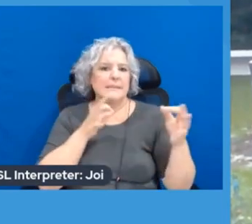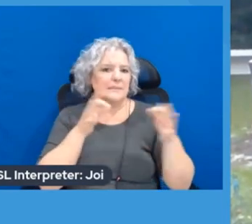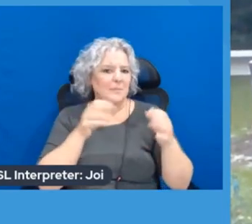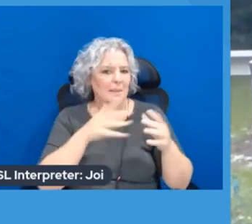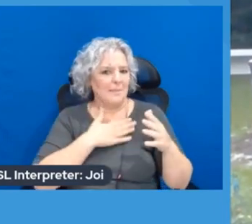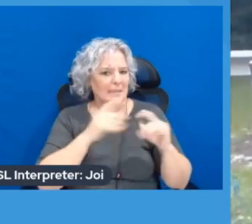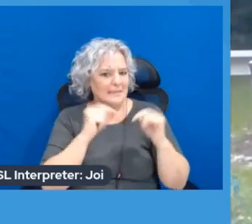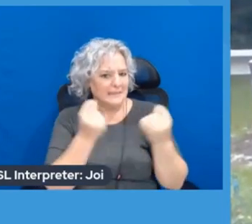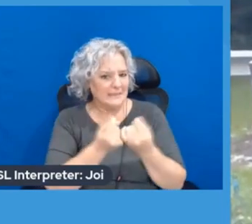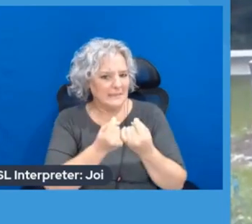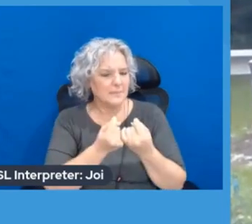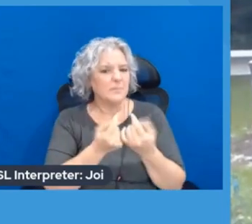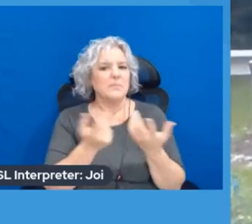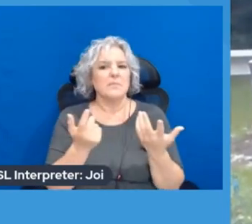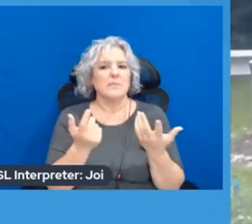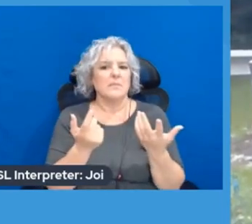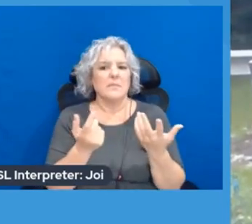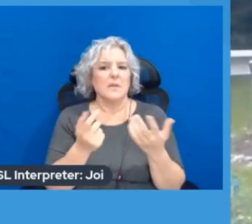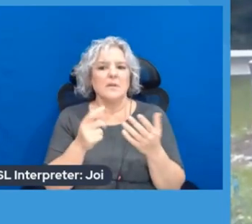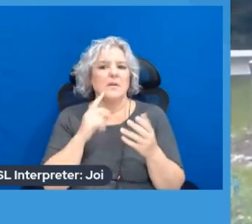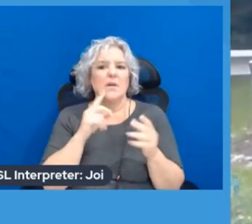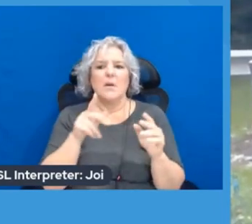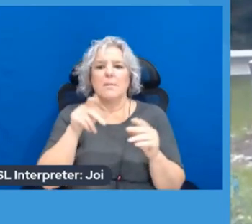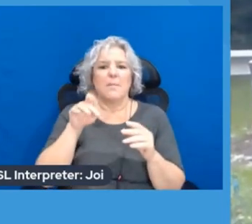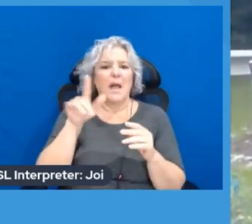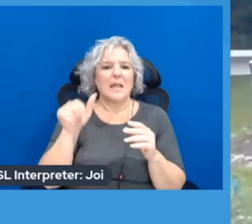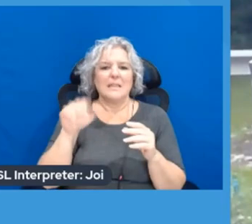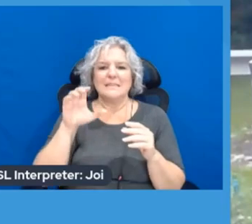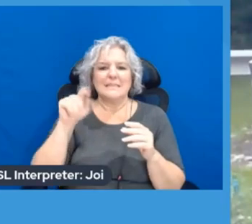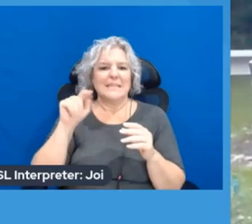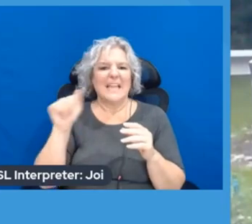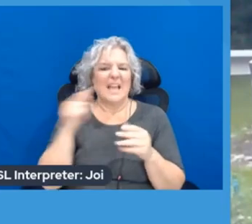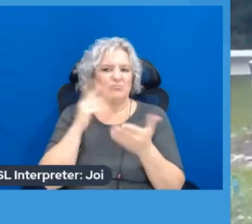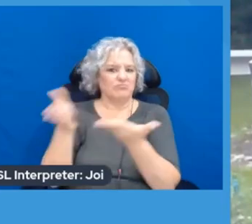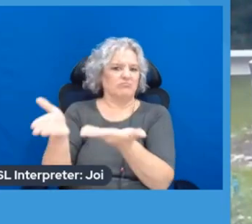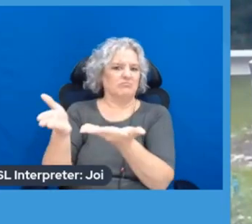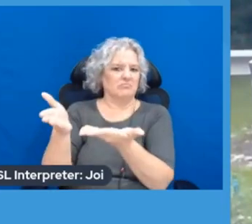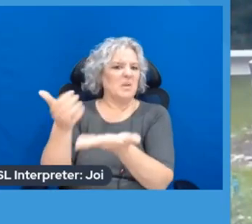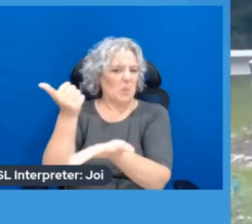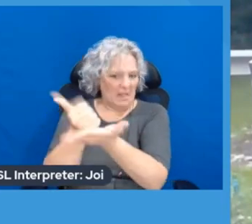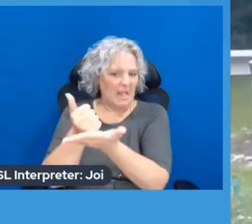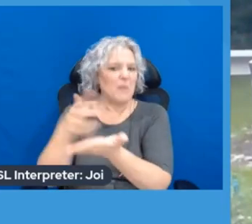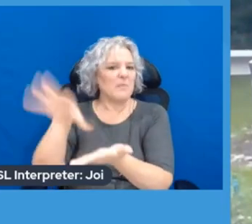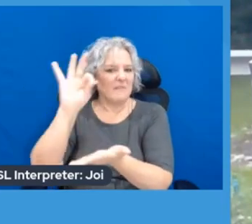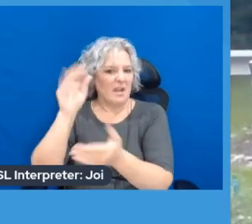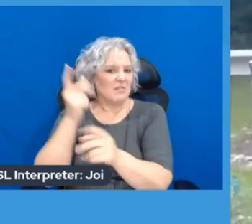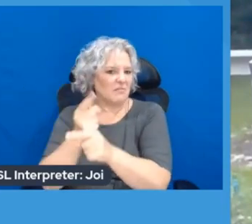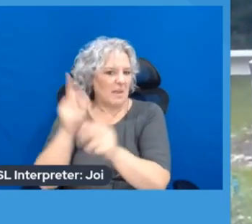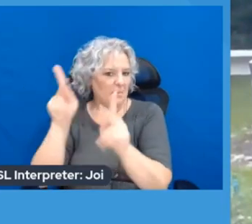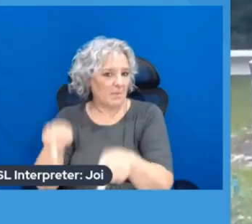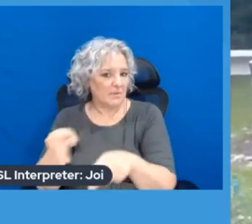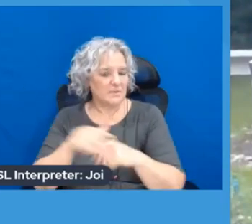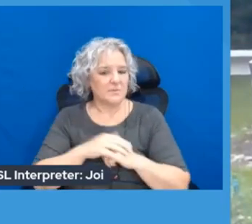"You know what, call ECTA they'll help you find the right person." So they also know that